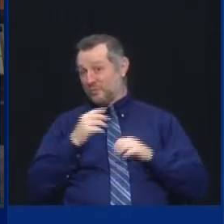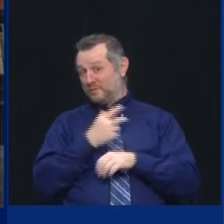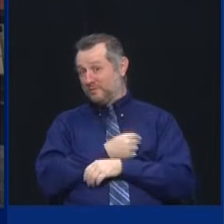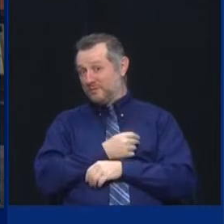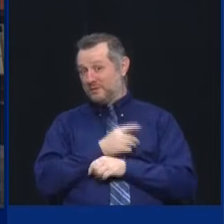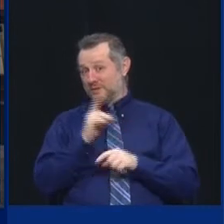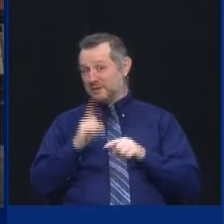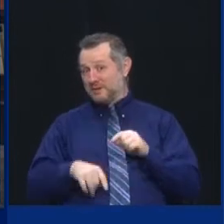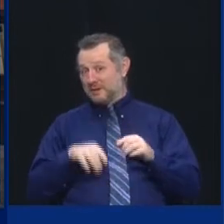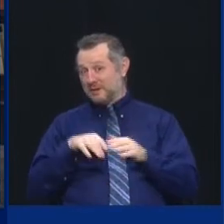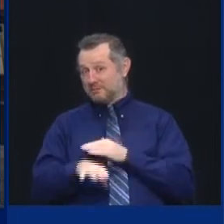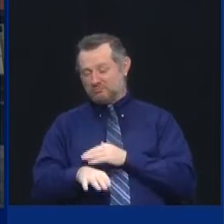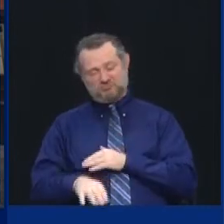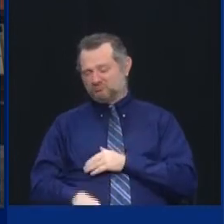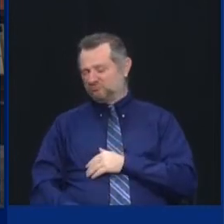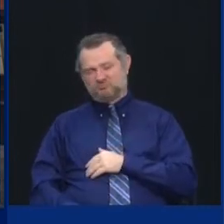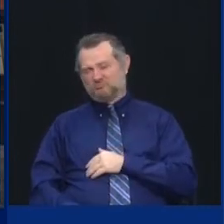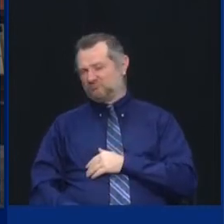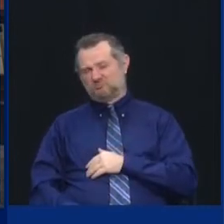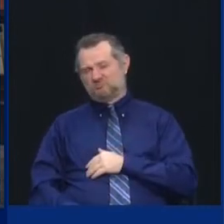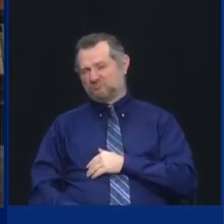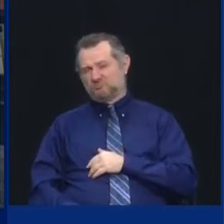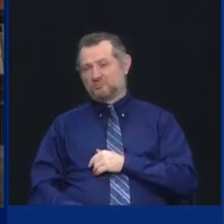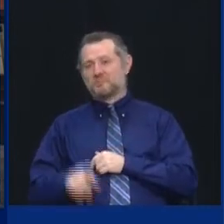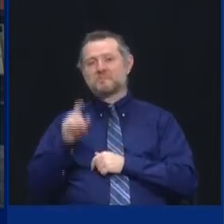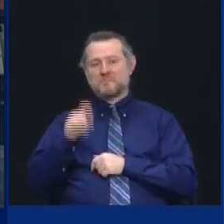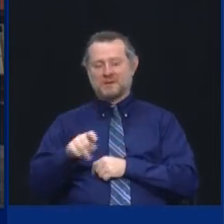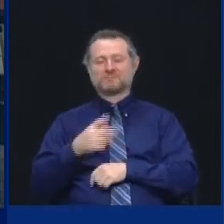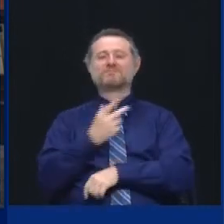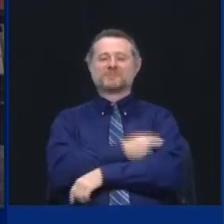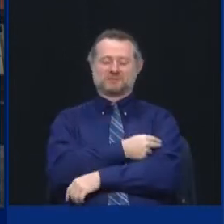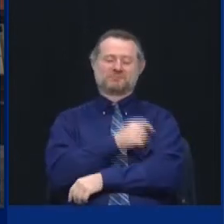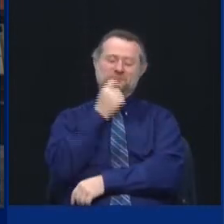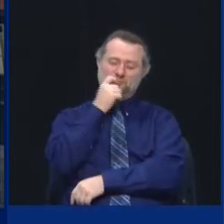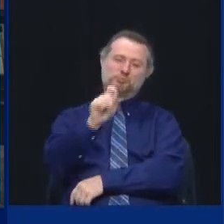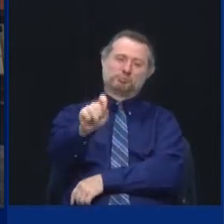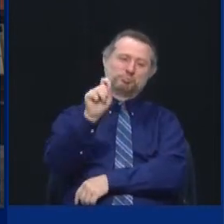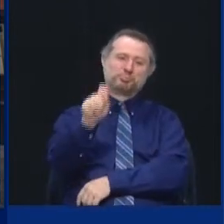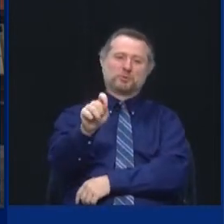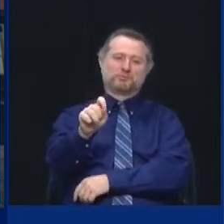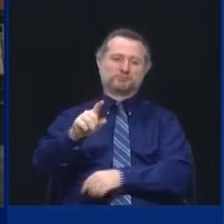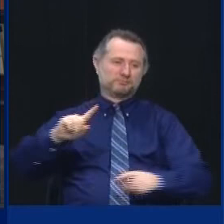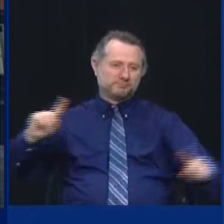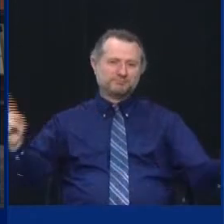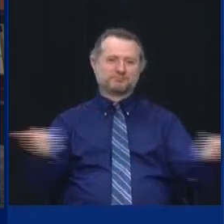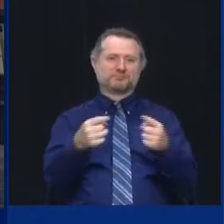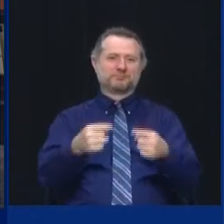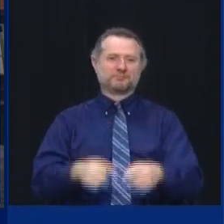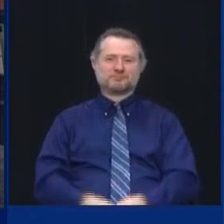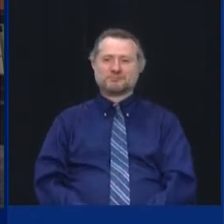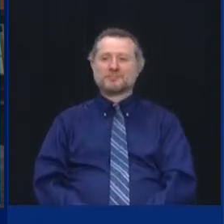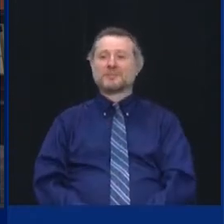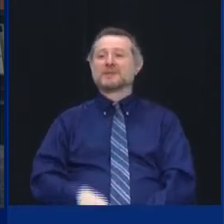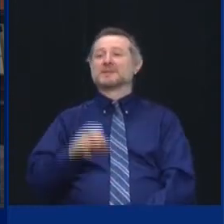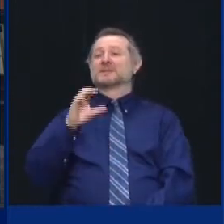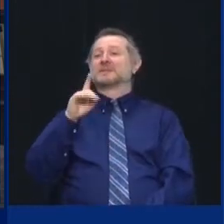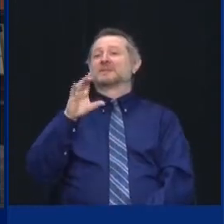AND WE DO WANT TO SAY DIRECTLY, 100% AT RADIO CITY MUSIC HALL. IF I'M NOT VACCINATED, I CAN'T GO?